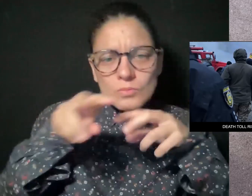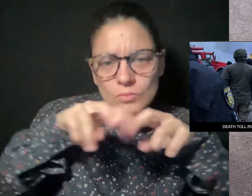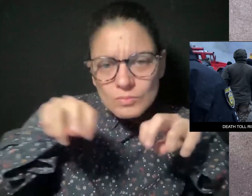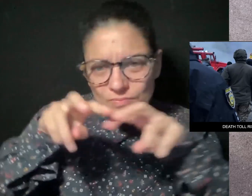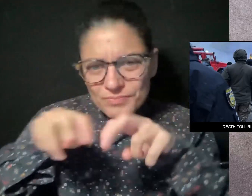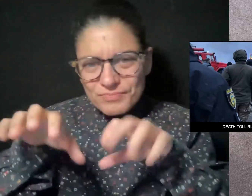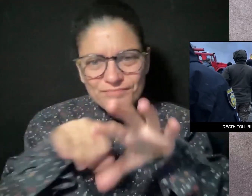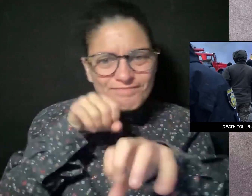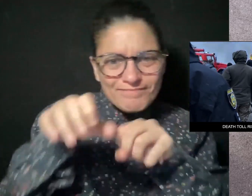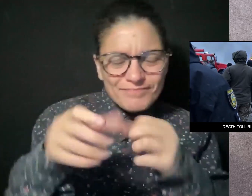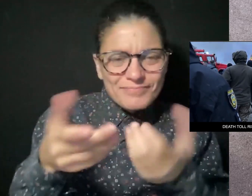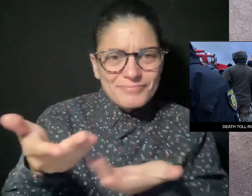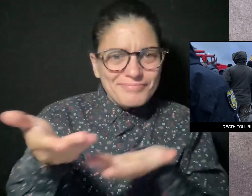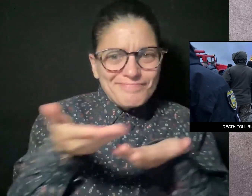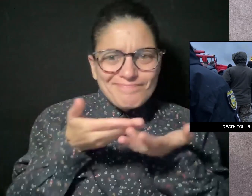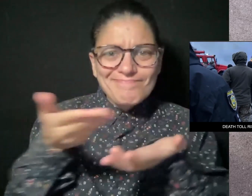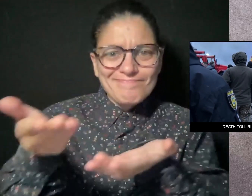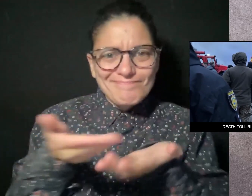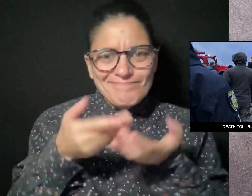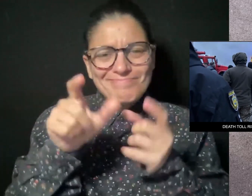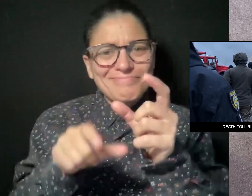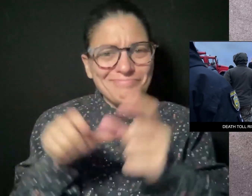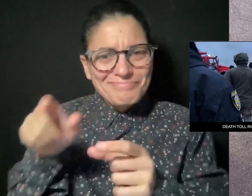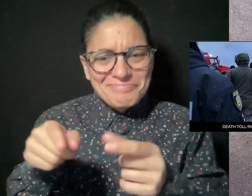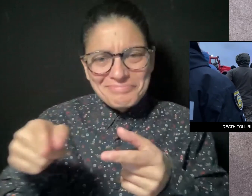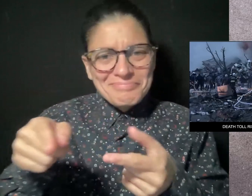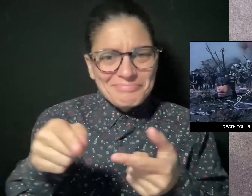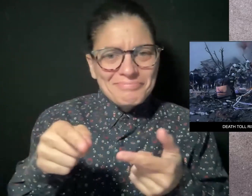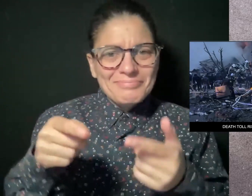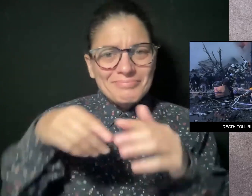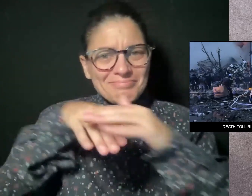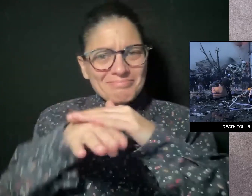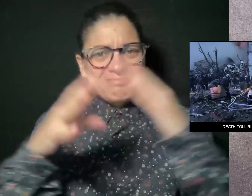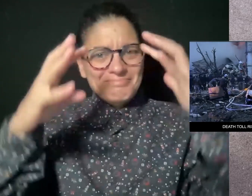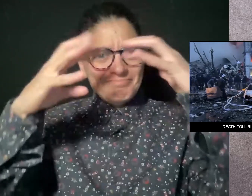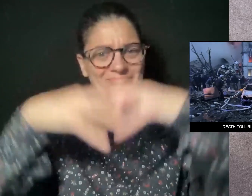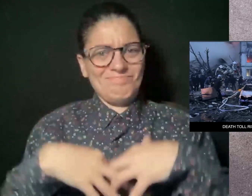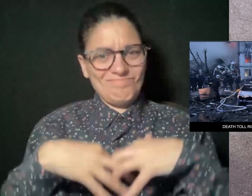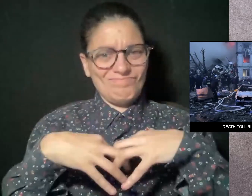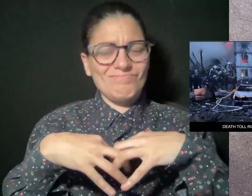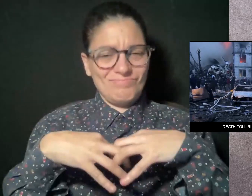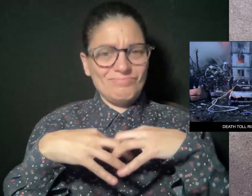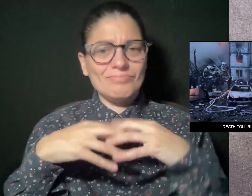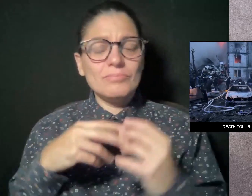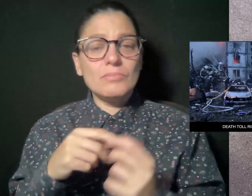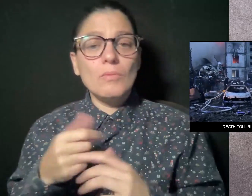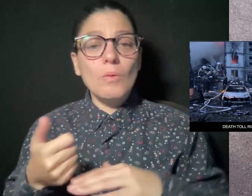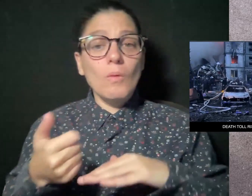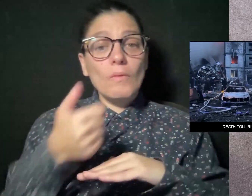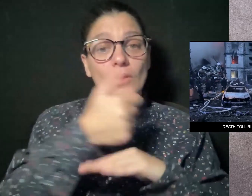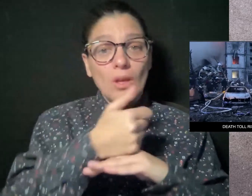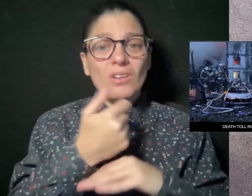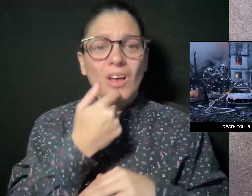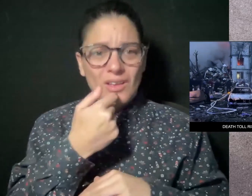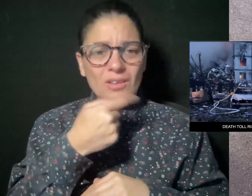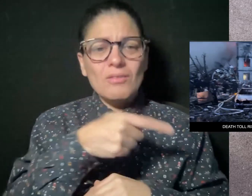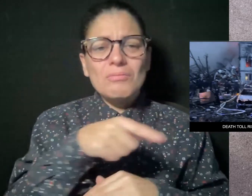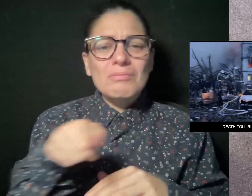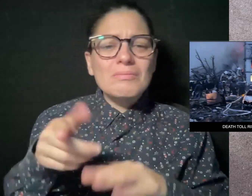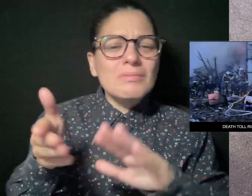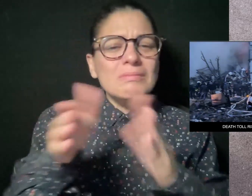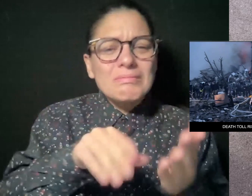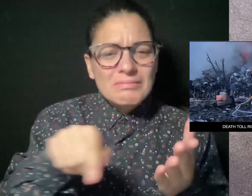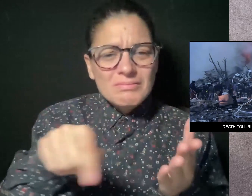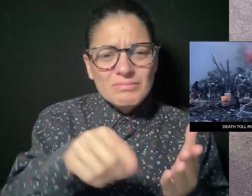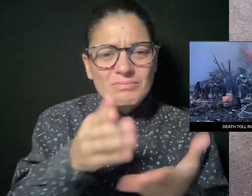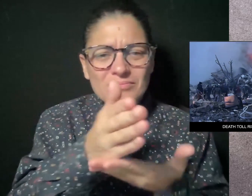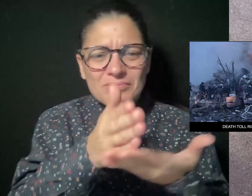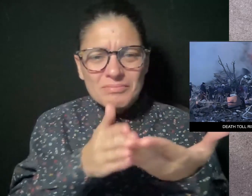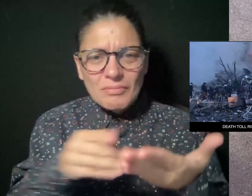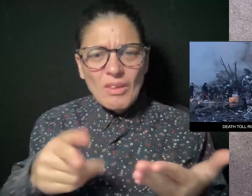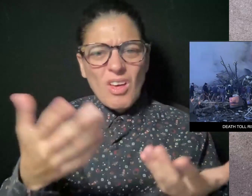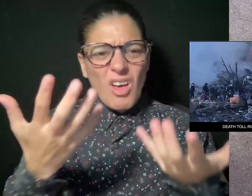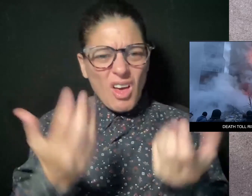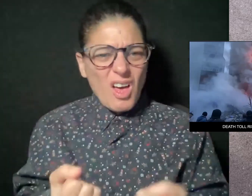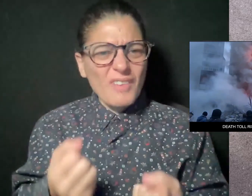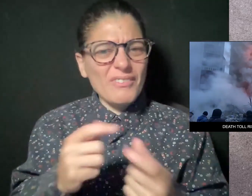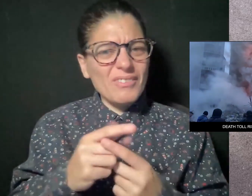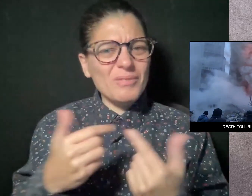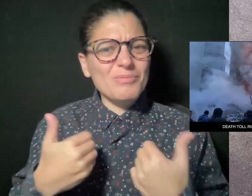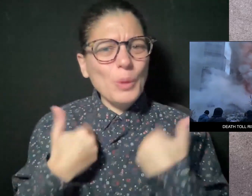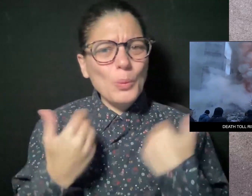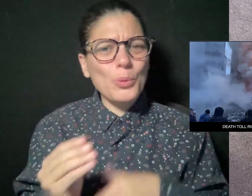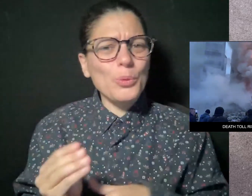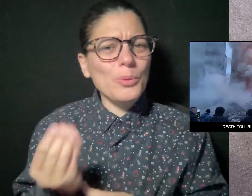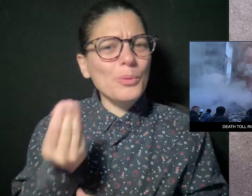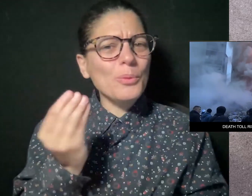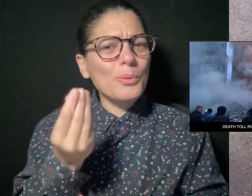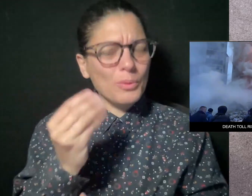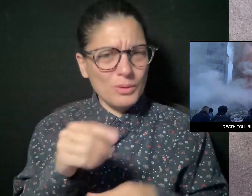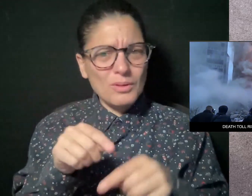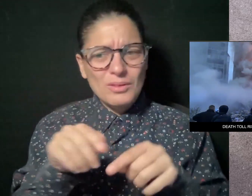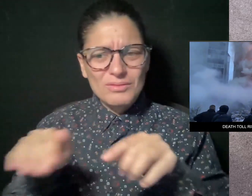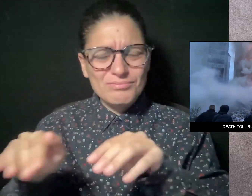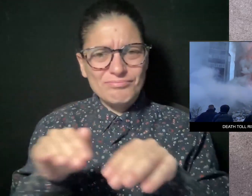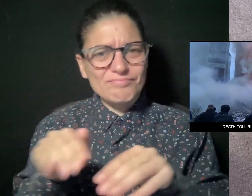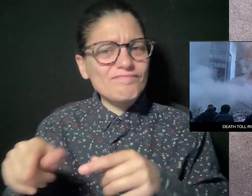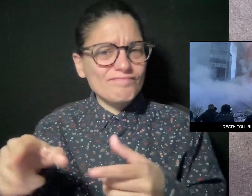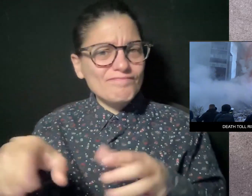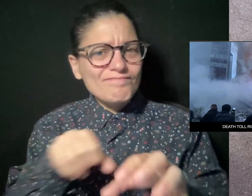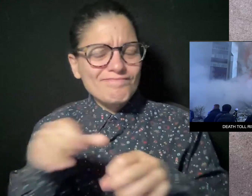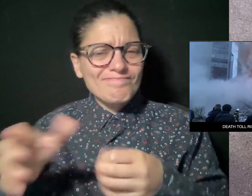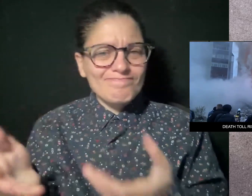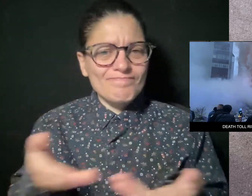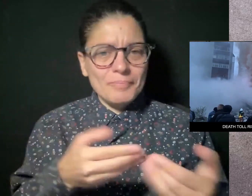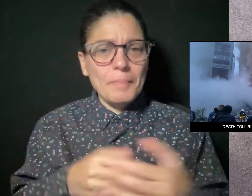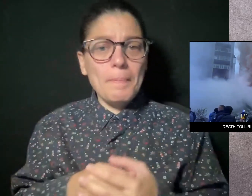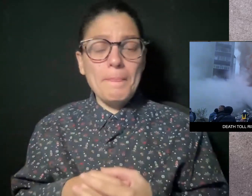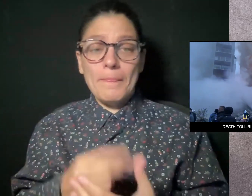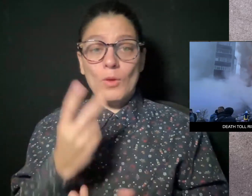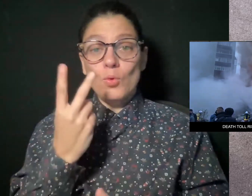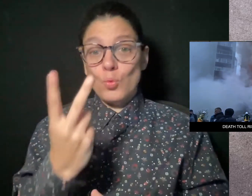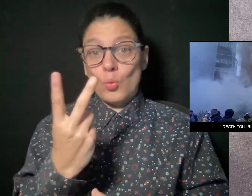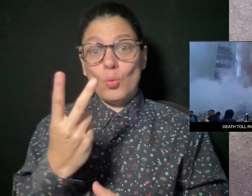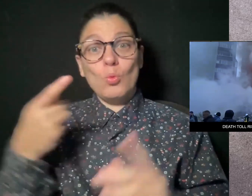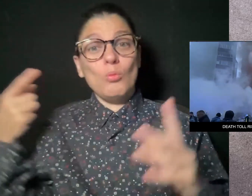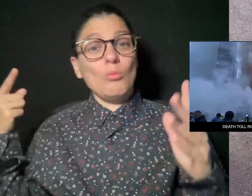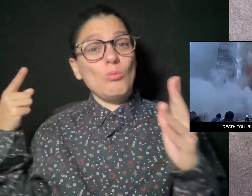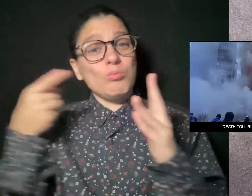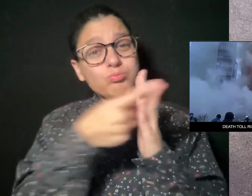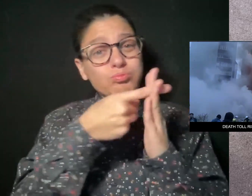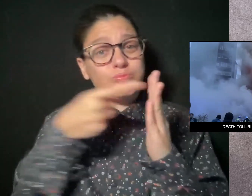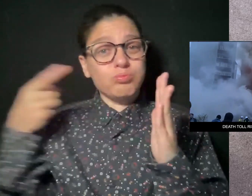of the rubble officials say children are among the dead